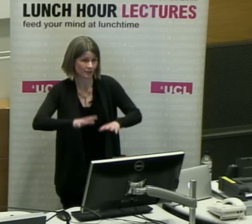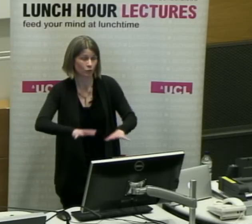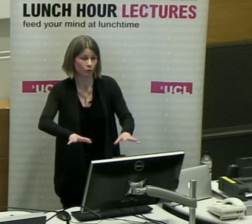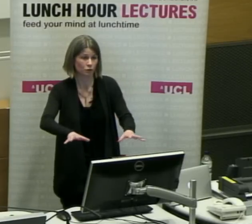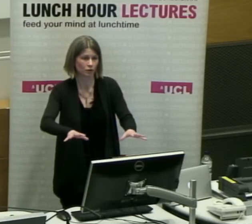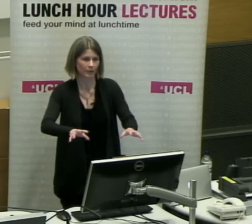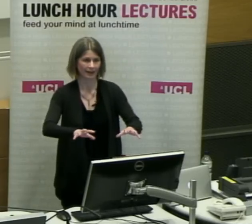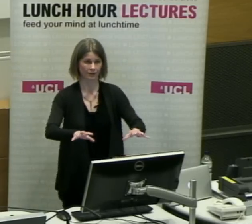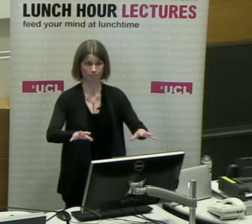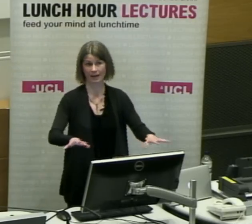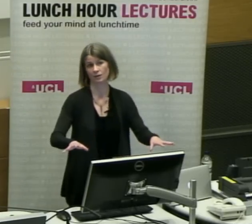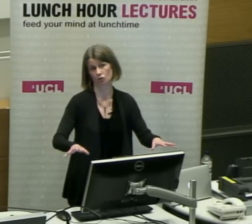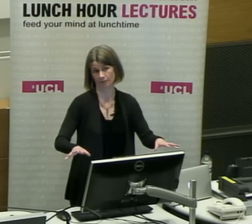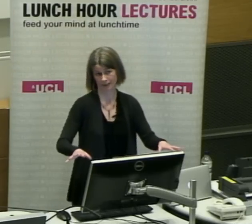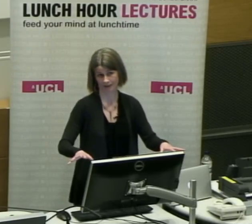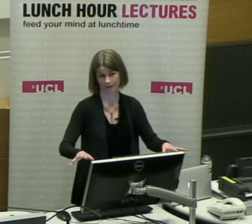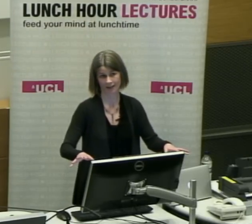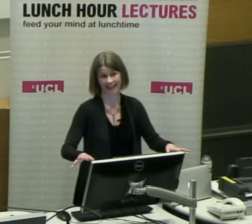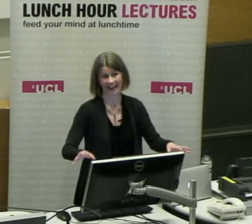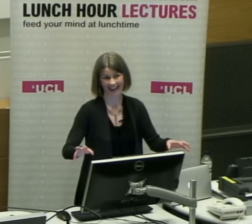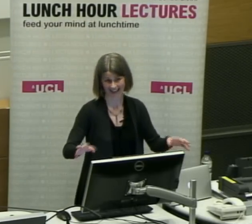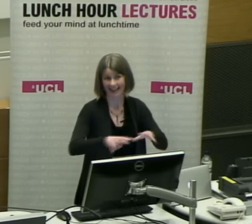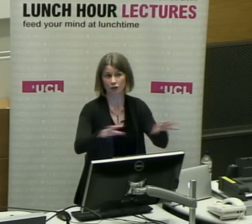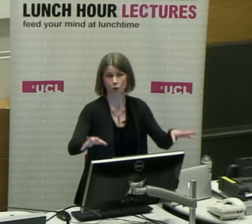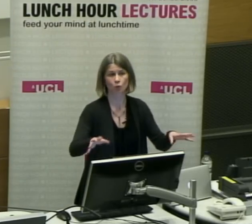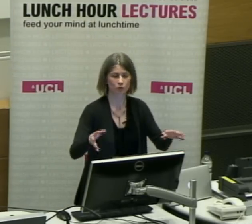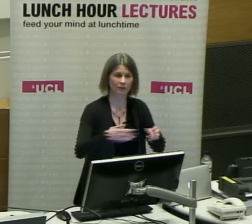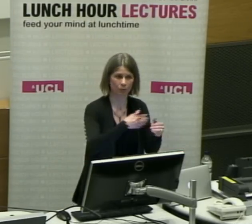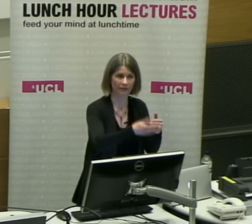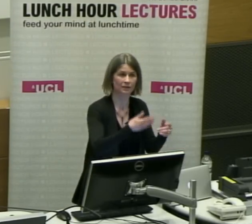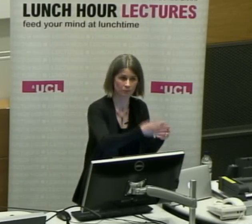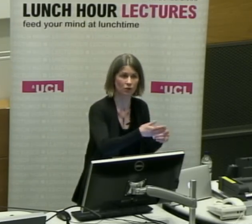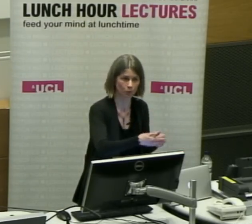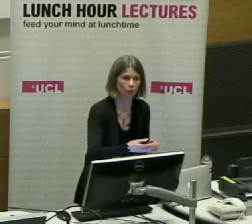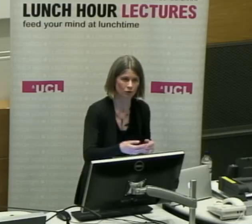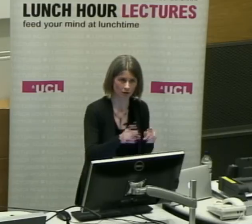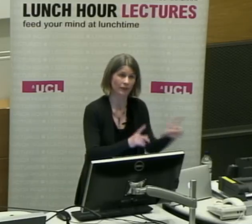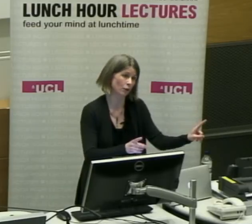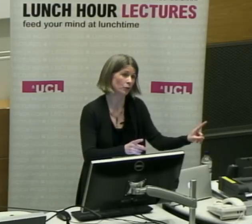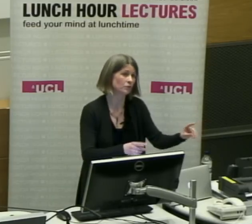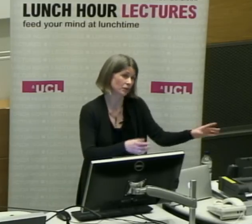and more children are in mainstream settings, in schools, with some support, on their own.